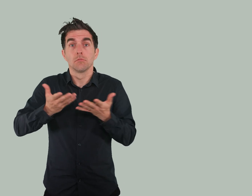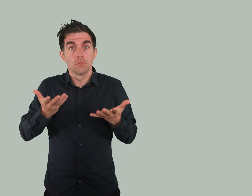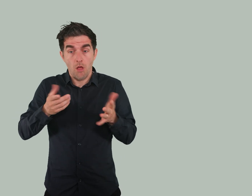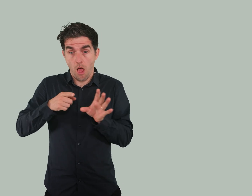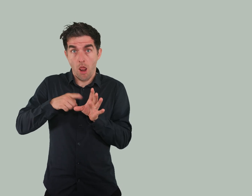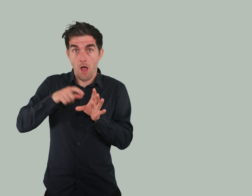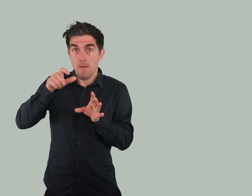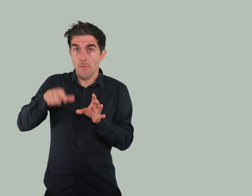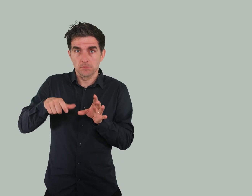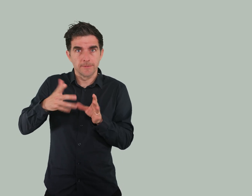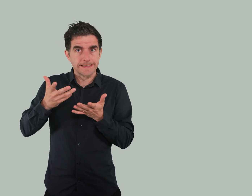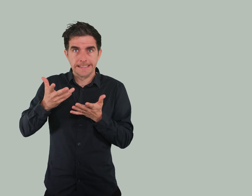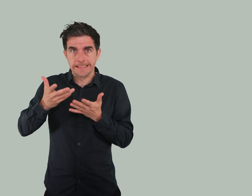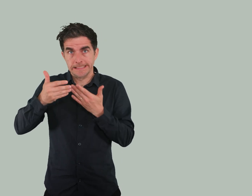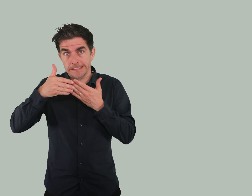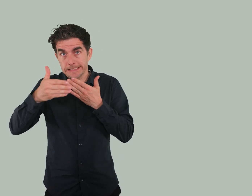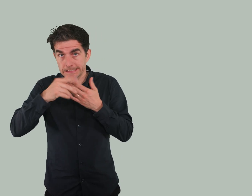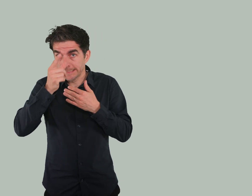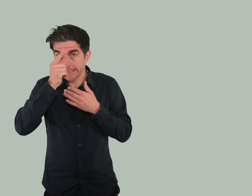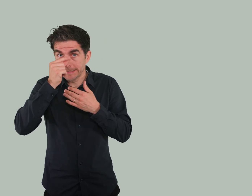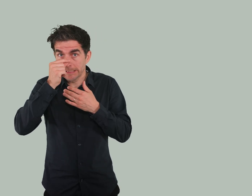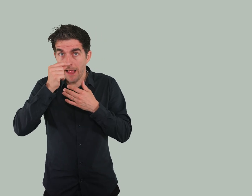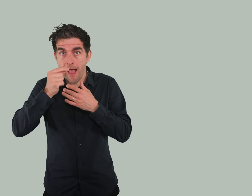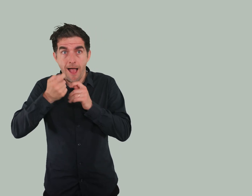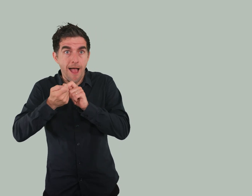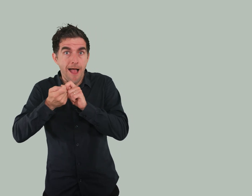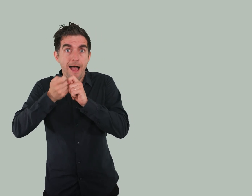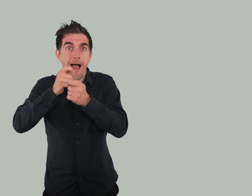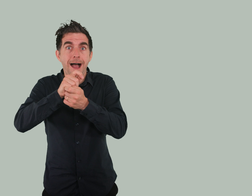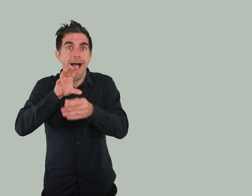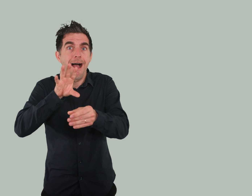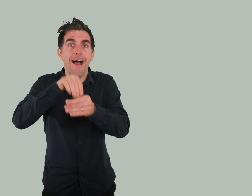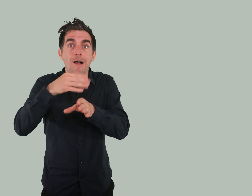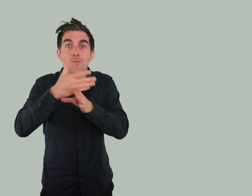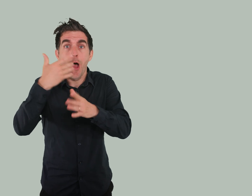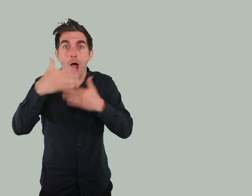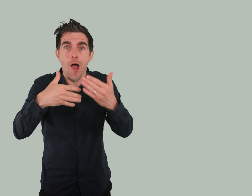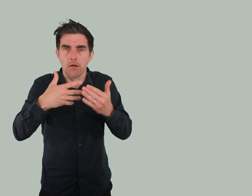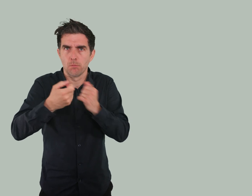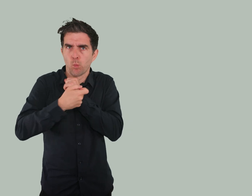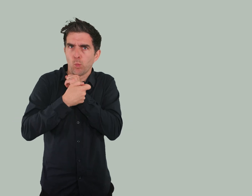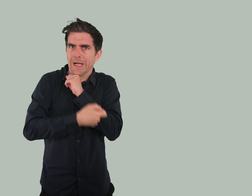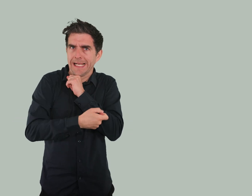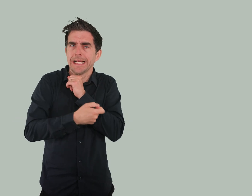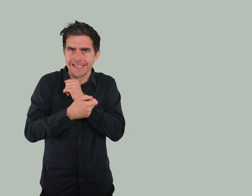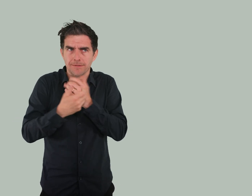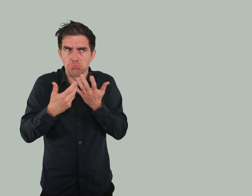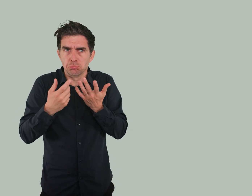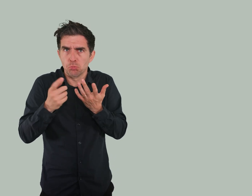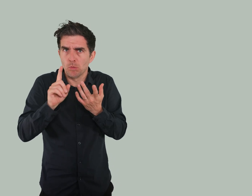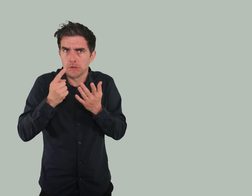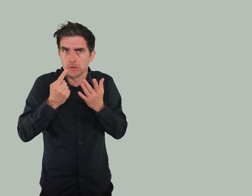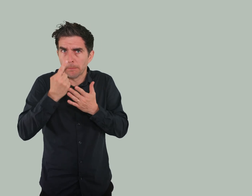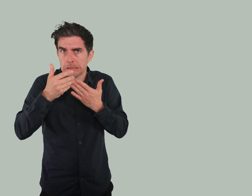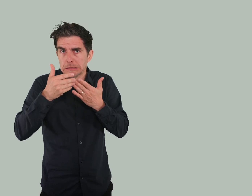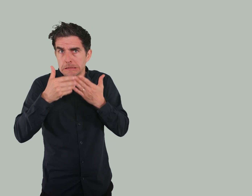The consequences for the young person of a weak transition into work